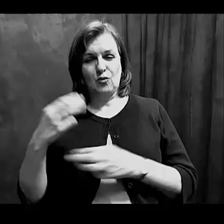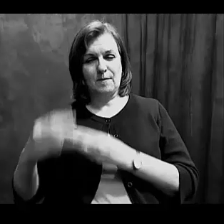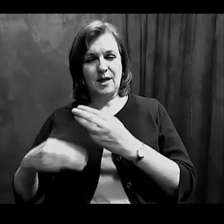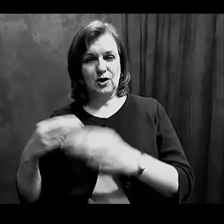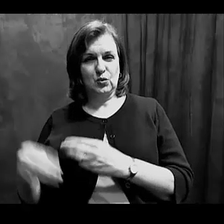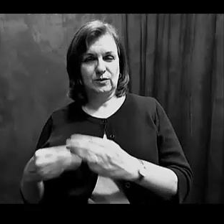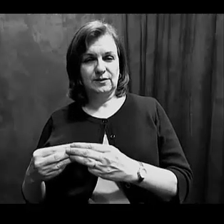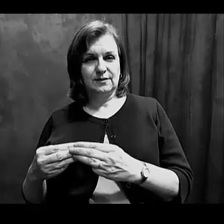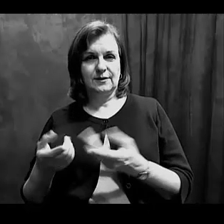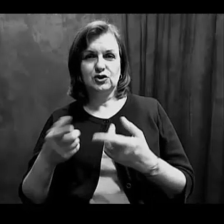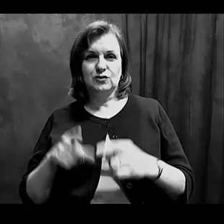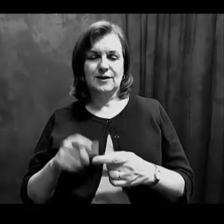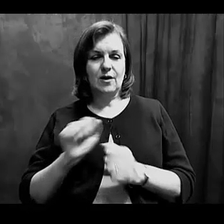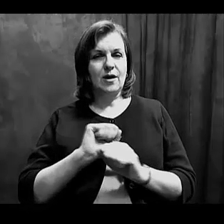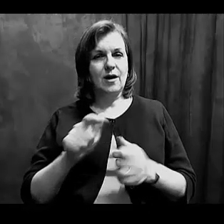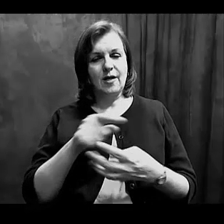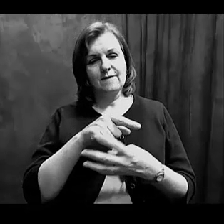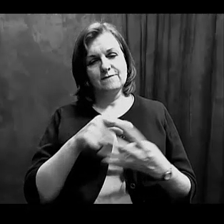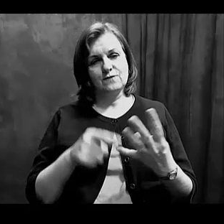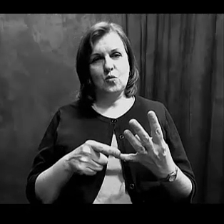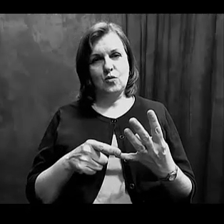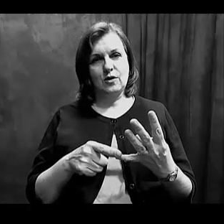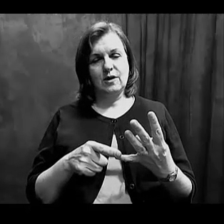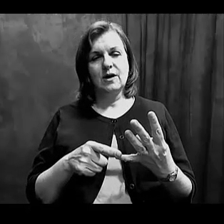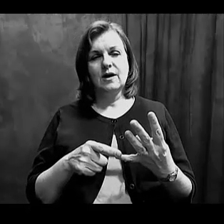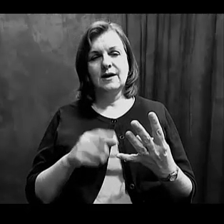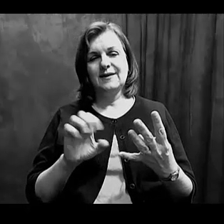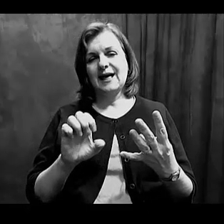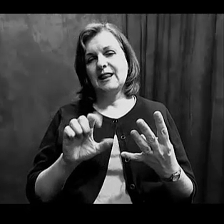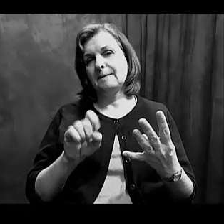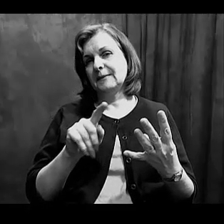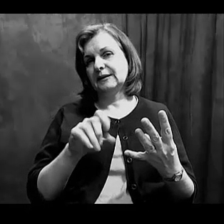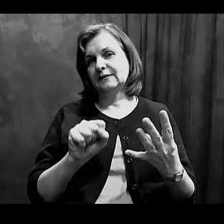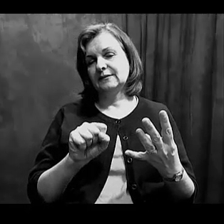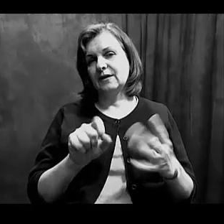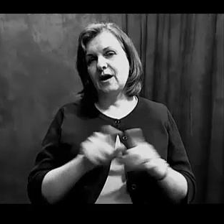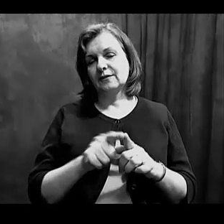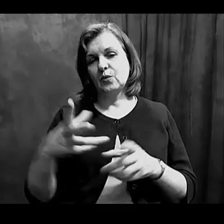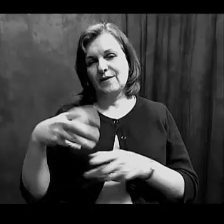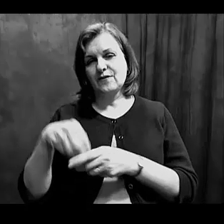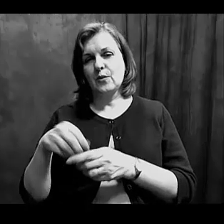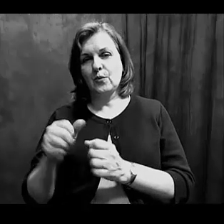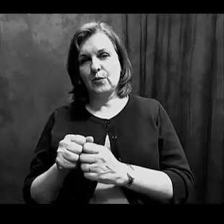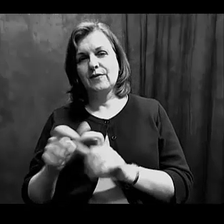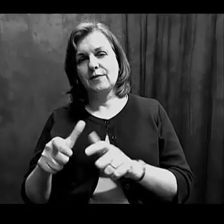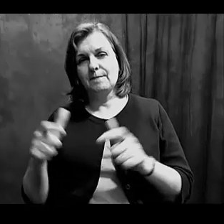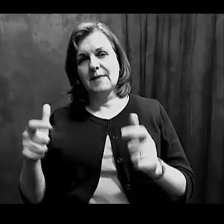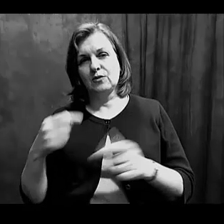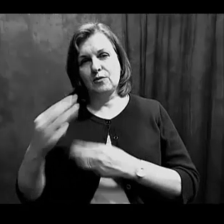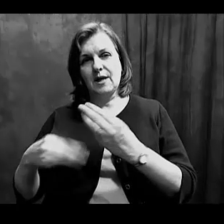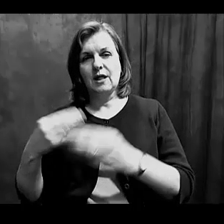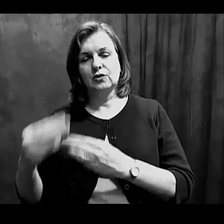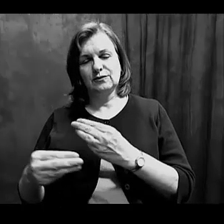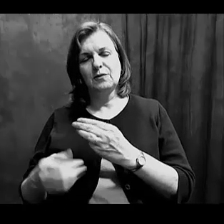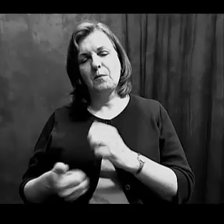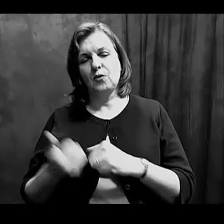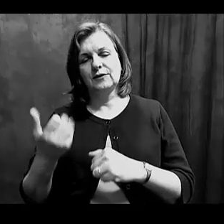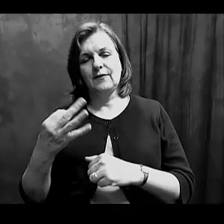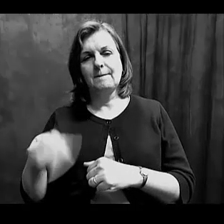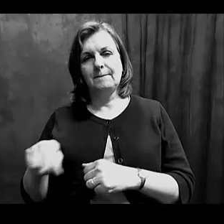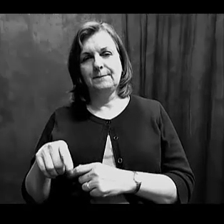these major elements are also responsible for building the majority of our macromolecules